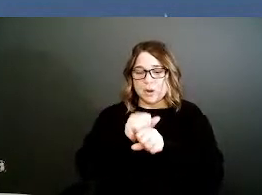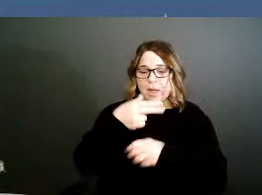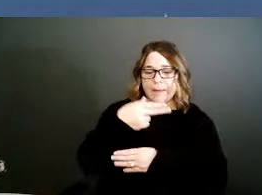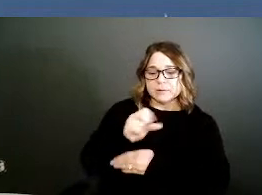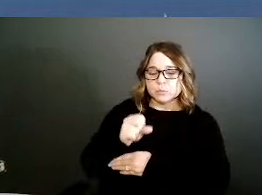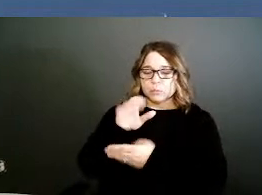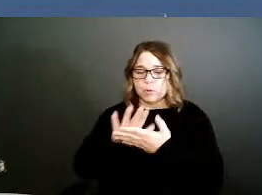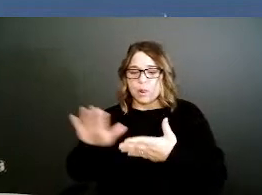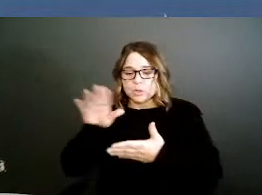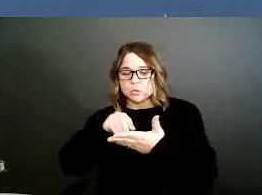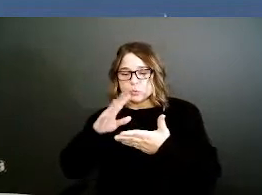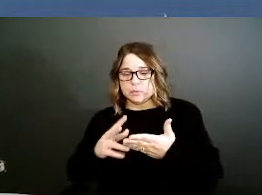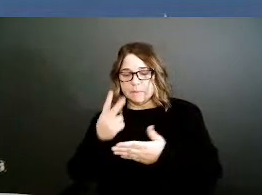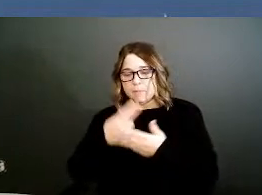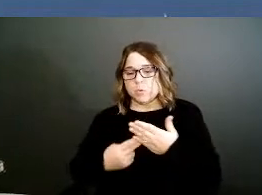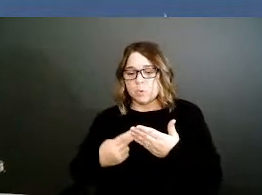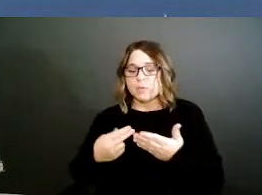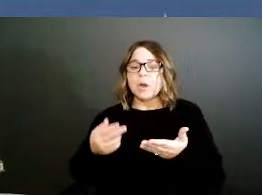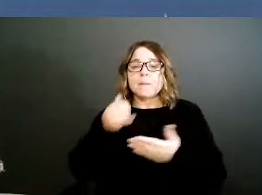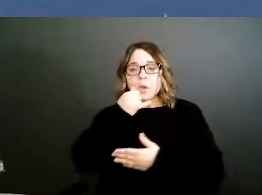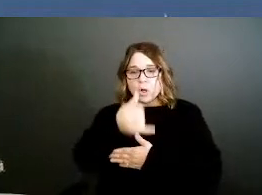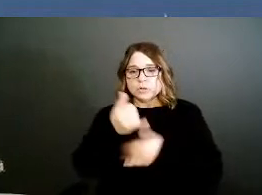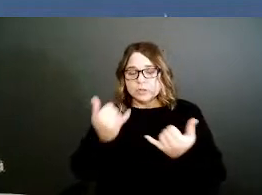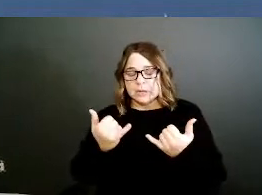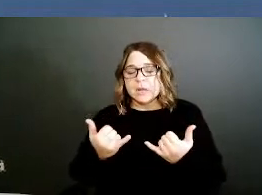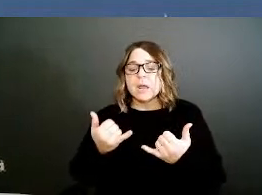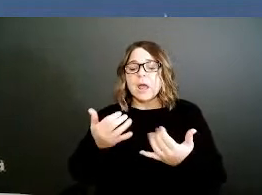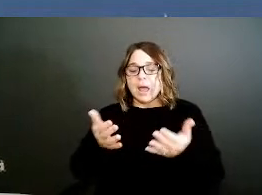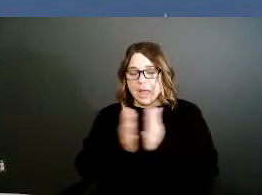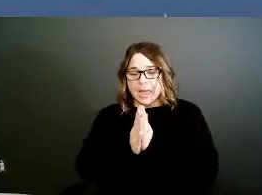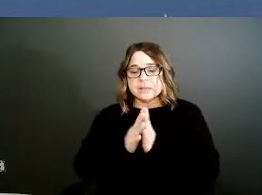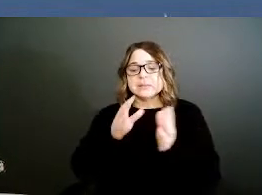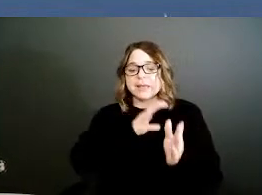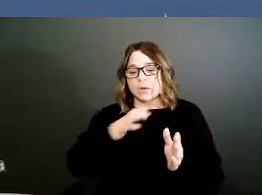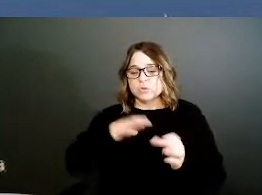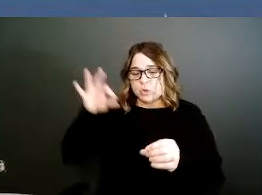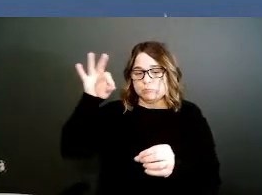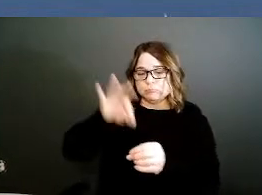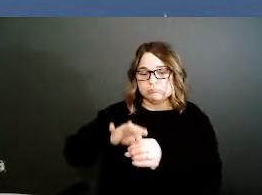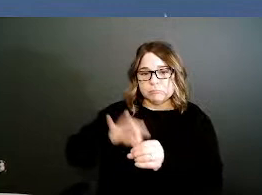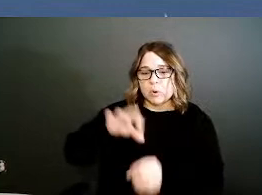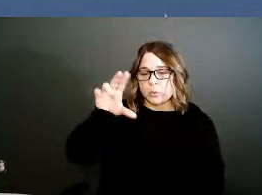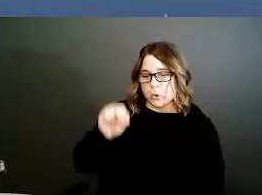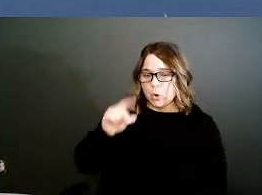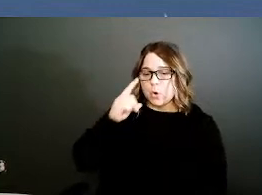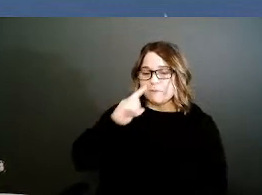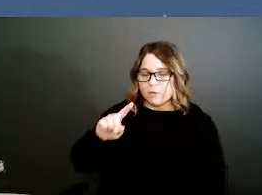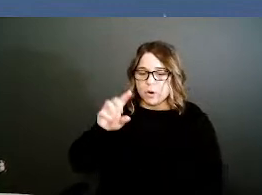INCREASE IN MPD'S BUDGET. I'M CALLING IN TONIGHT TO ASK THAT THE COUNCIL SAY NO TO ANY I THINK A LOT ABOUT WHAT -- WHAT REALLY MAKES A POSITIVE